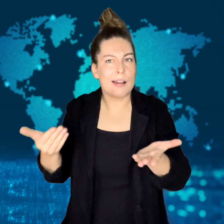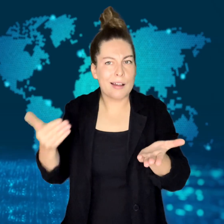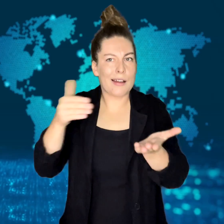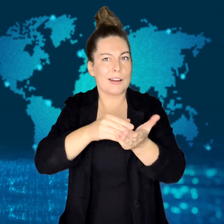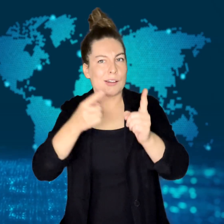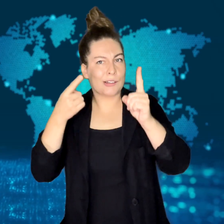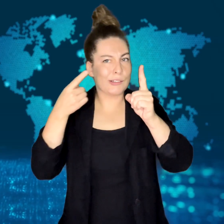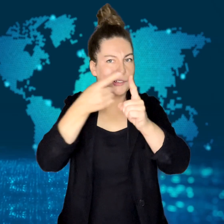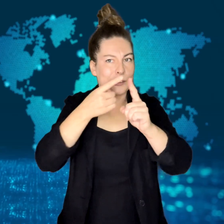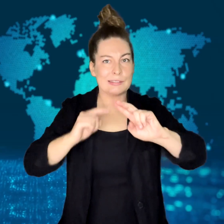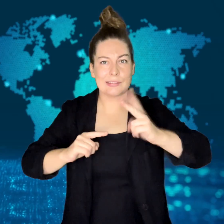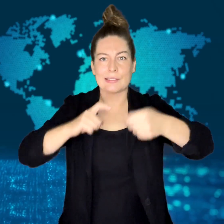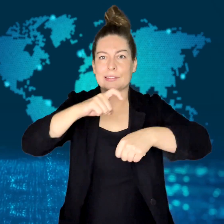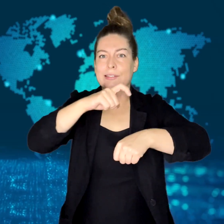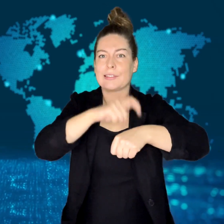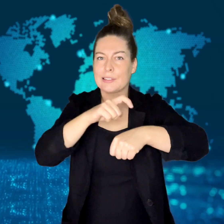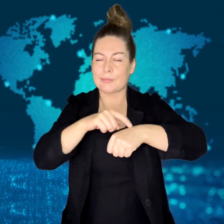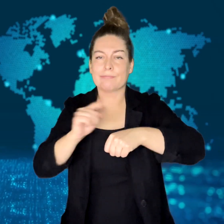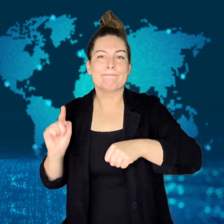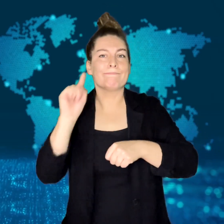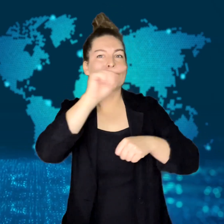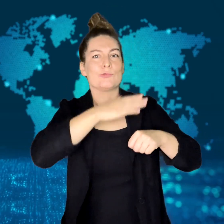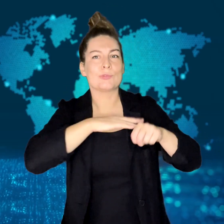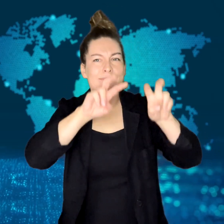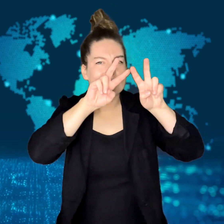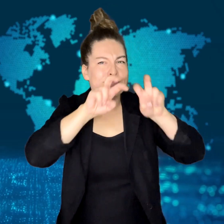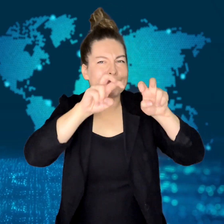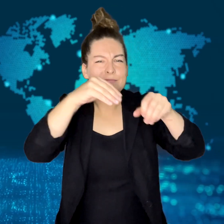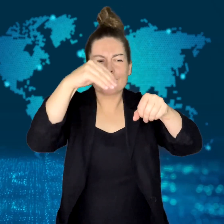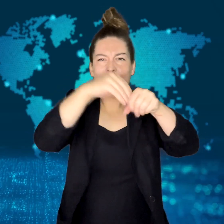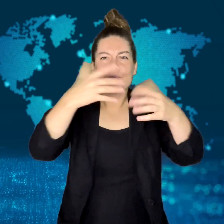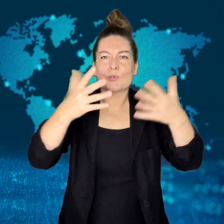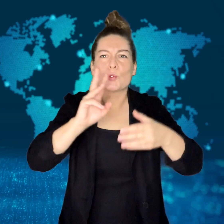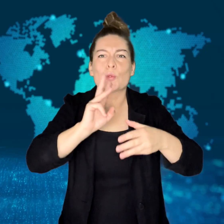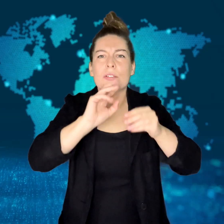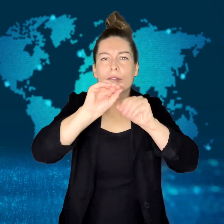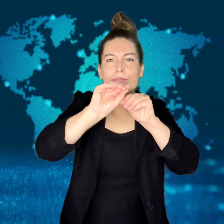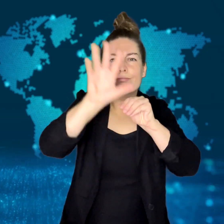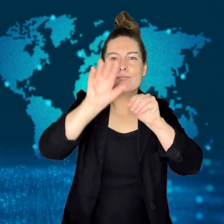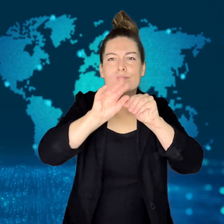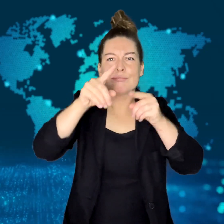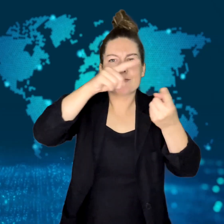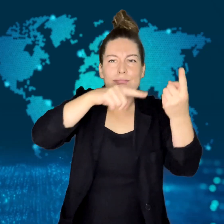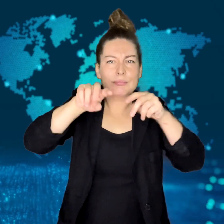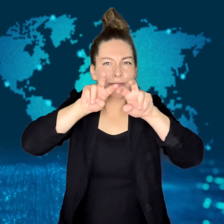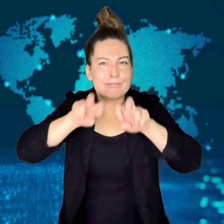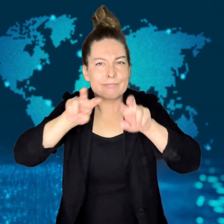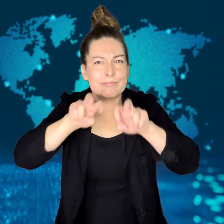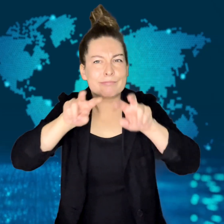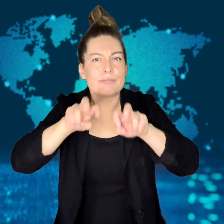the spacecraft’s onboard mass spectrometer revealed more organic